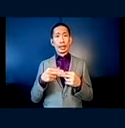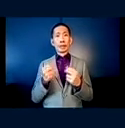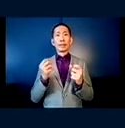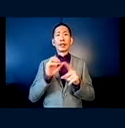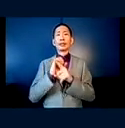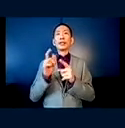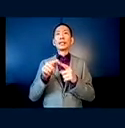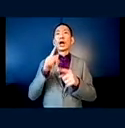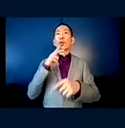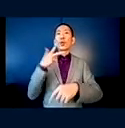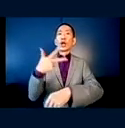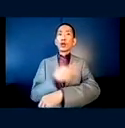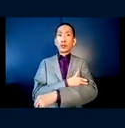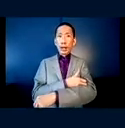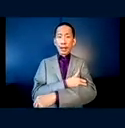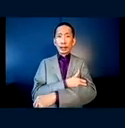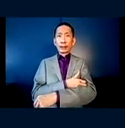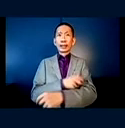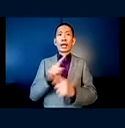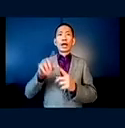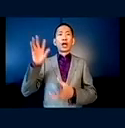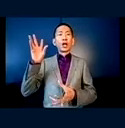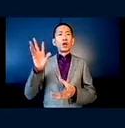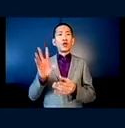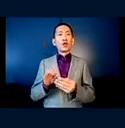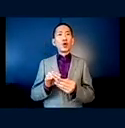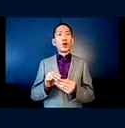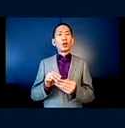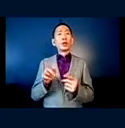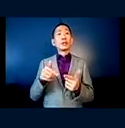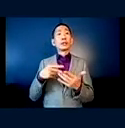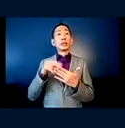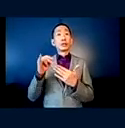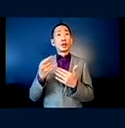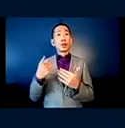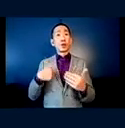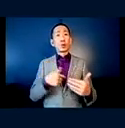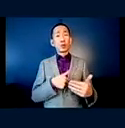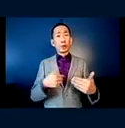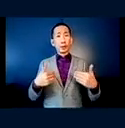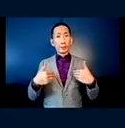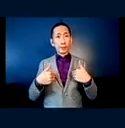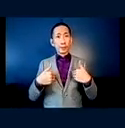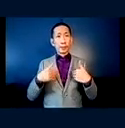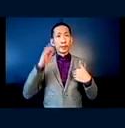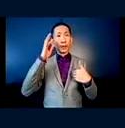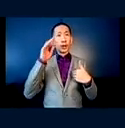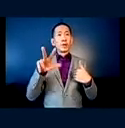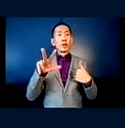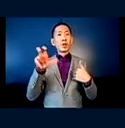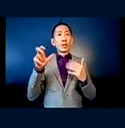THE NUMBER OF KIDS THAT WERE IMMUNIZED. IN TOTAL OVER THE COURSE OF THIS